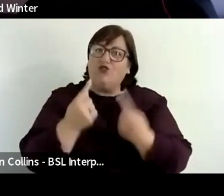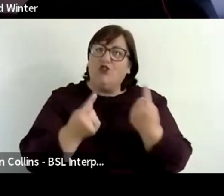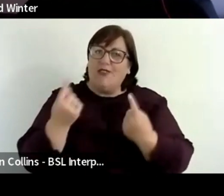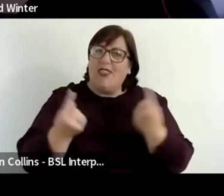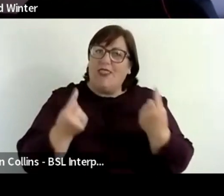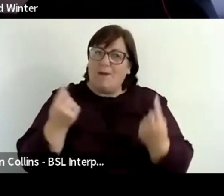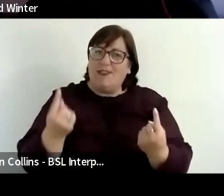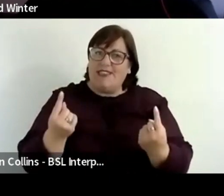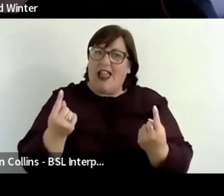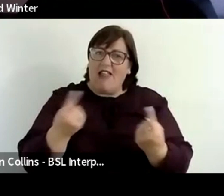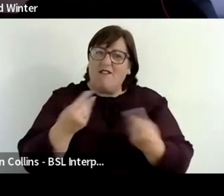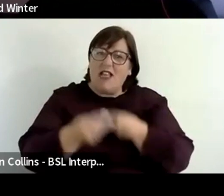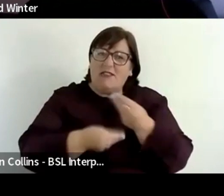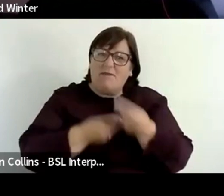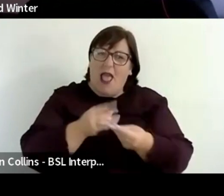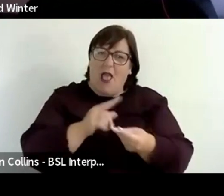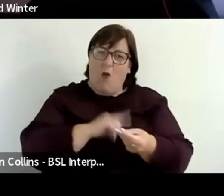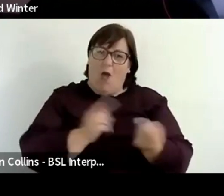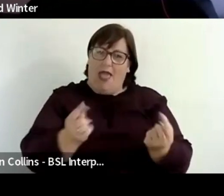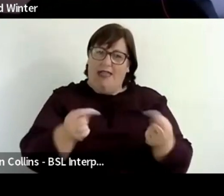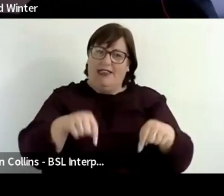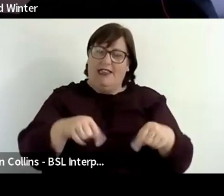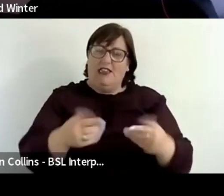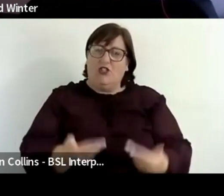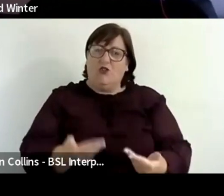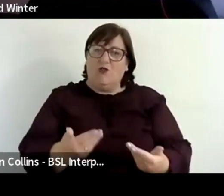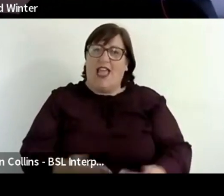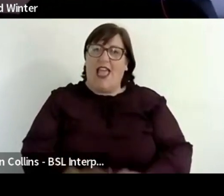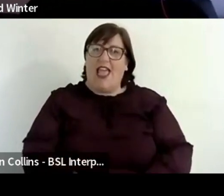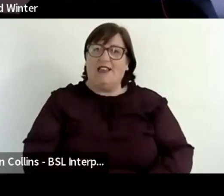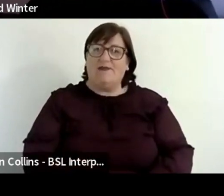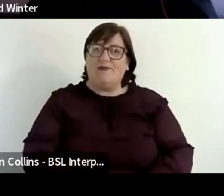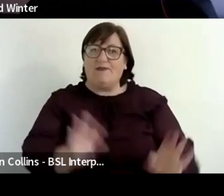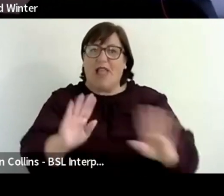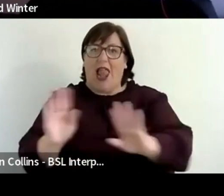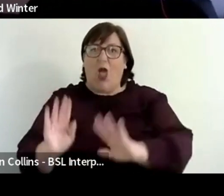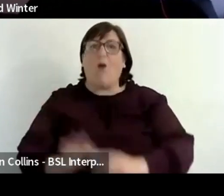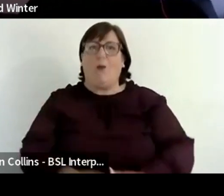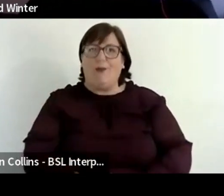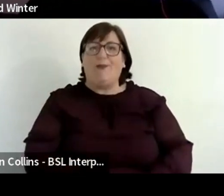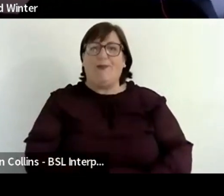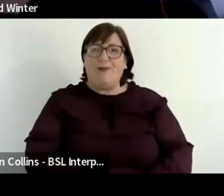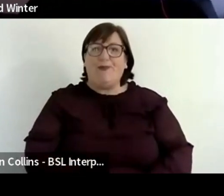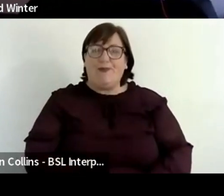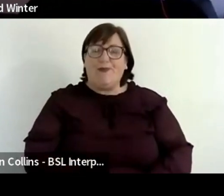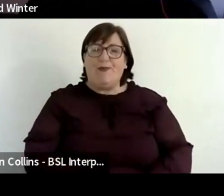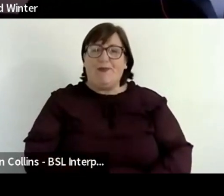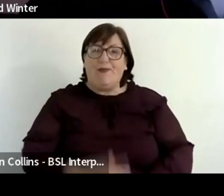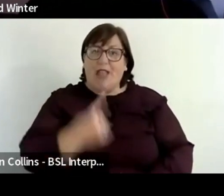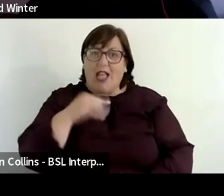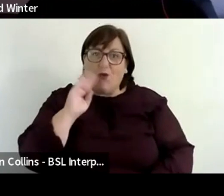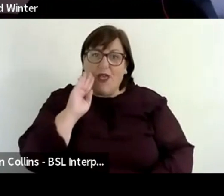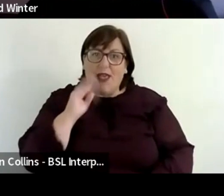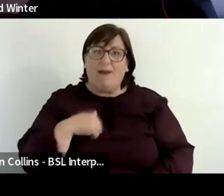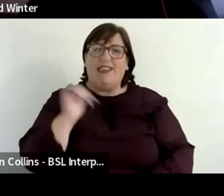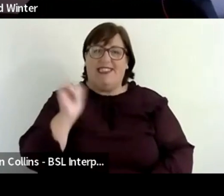Hello, can you hear me, just making sure, OK, thank you so much for having me.